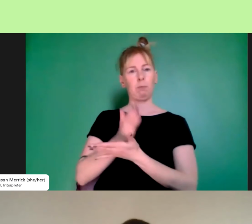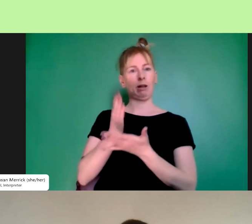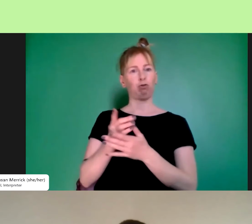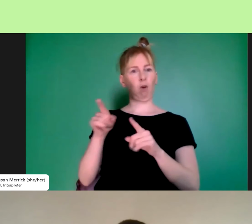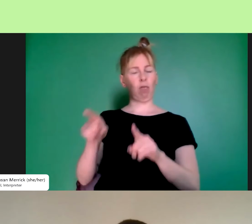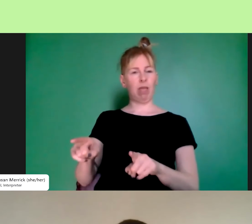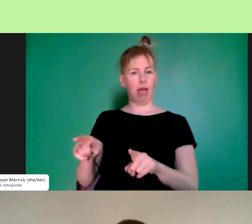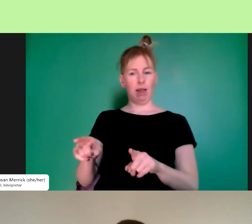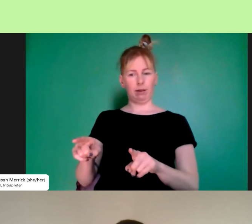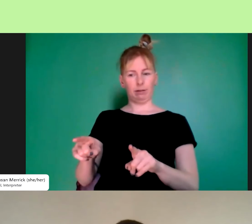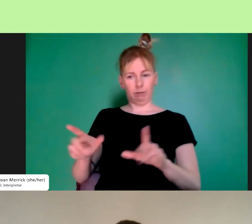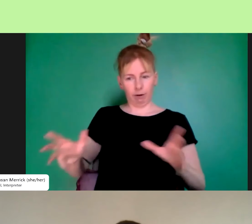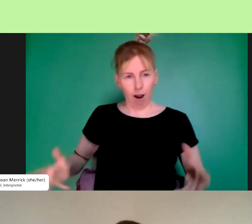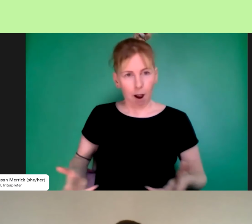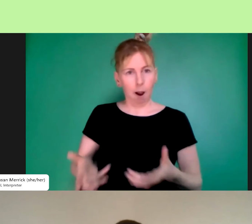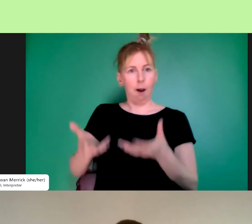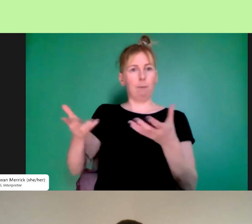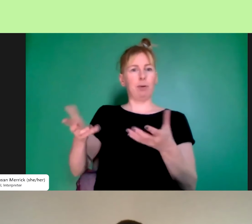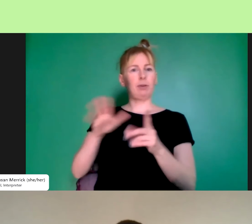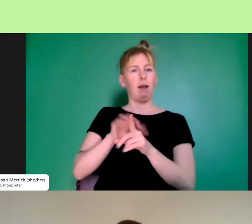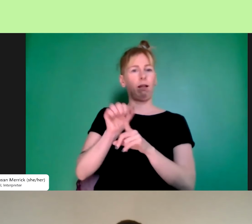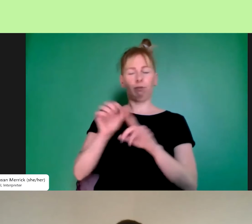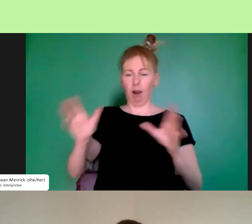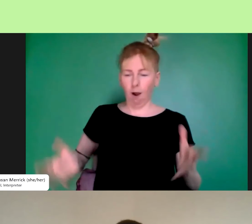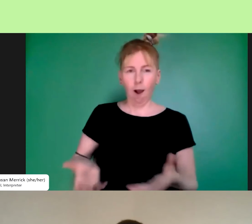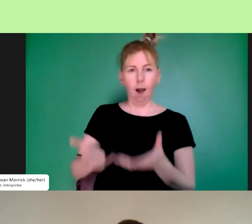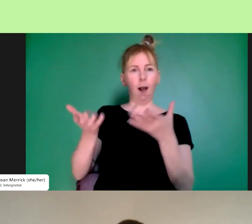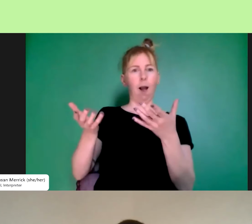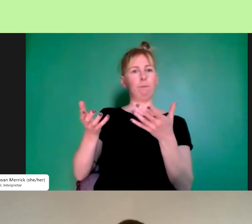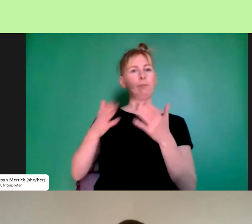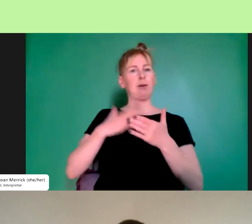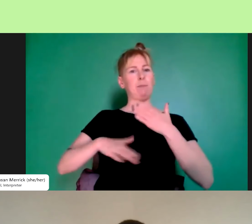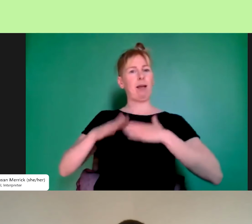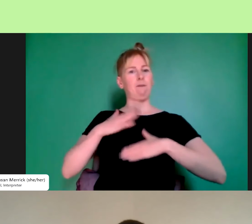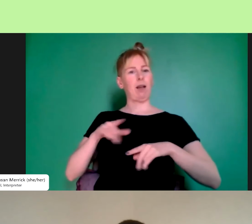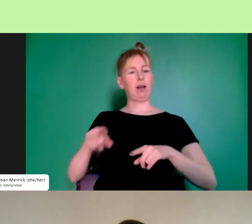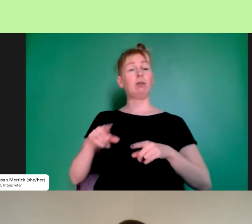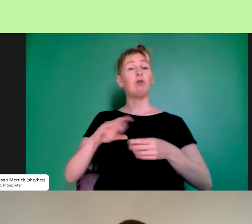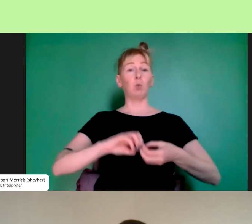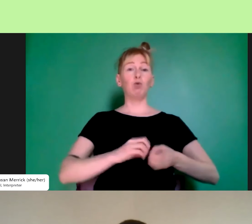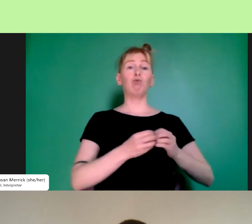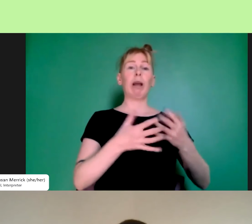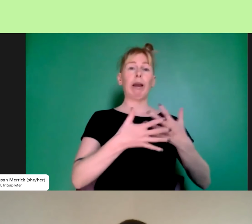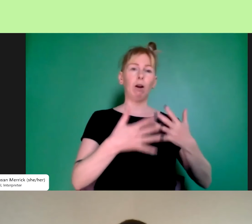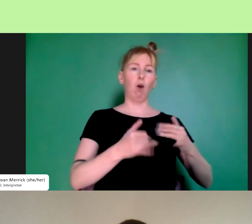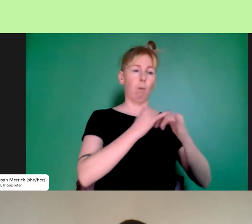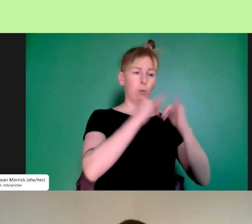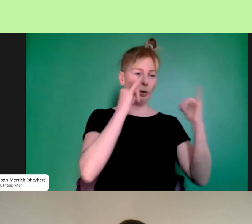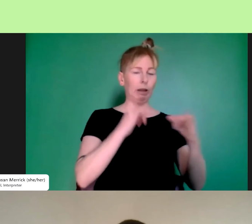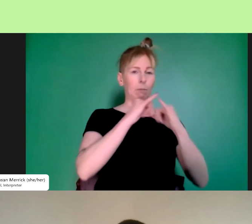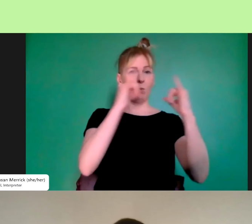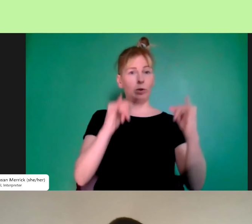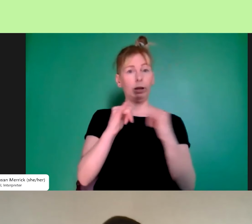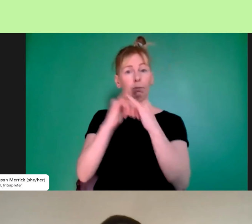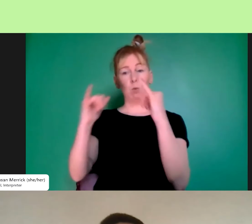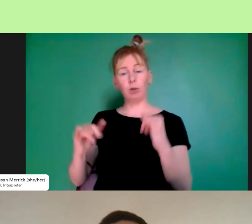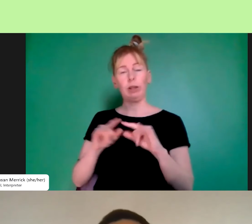they do this within the UK to create the V&A and all these places, but also museums as